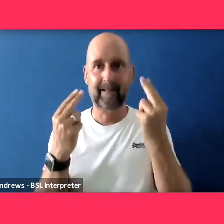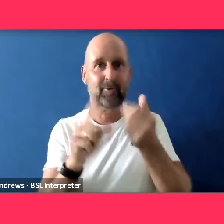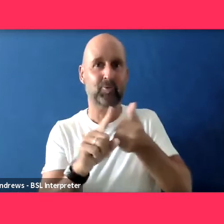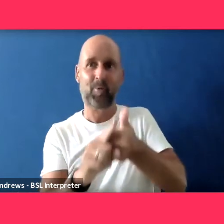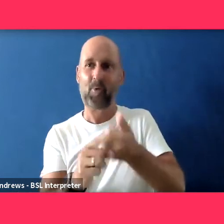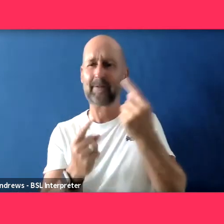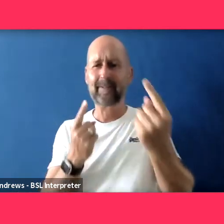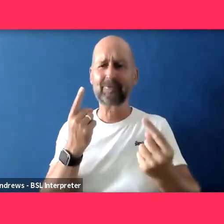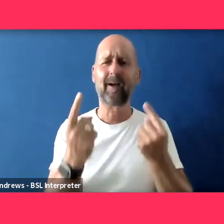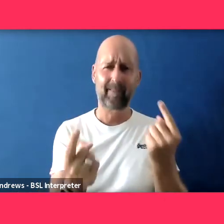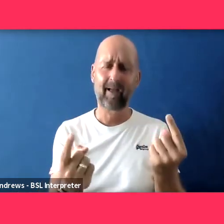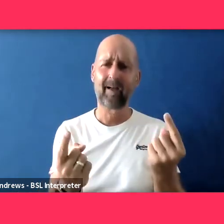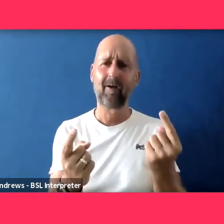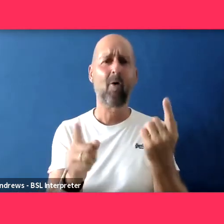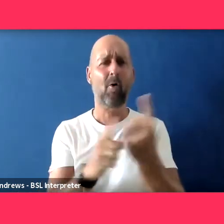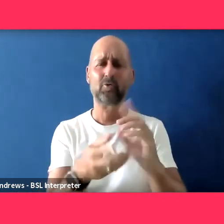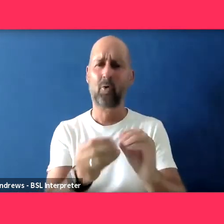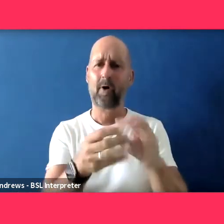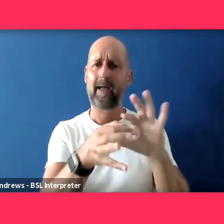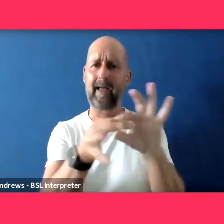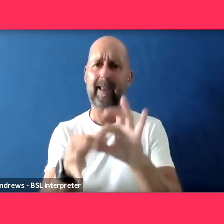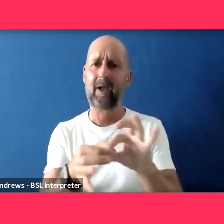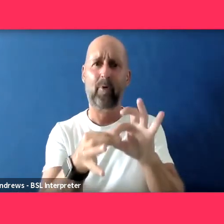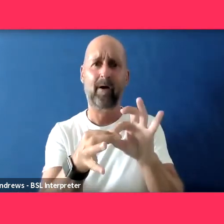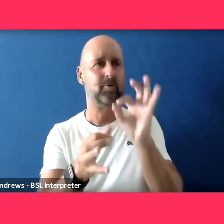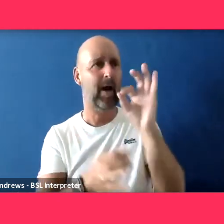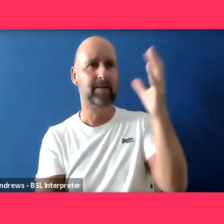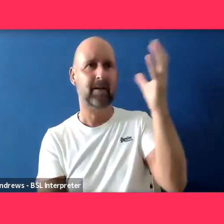and make networks to ask the Government and ask for change within our society.